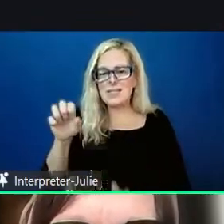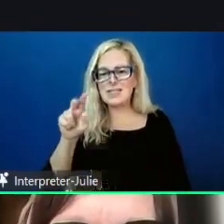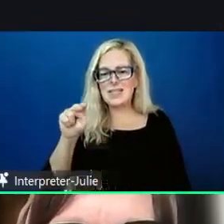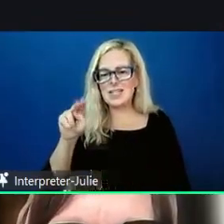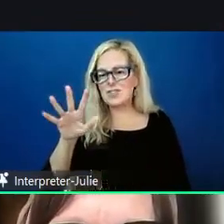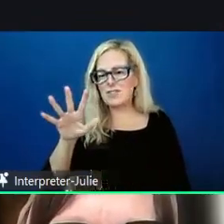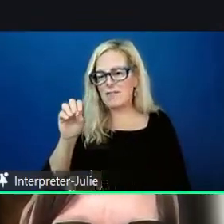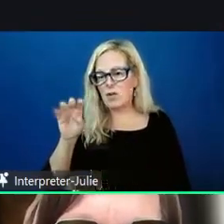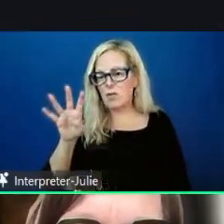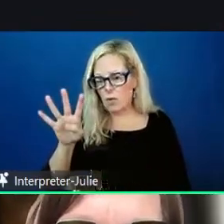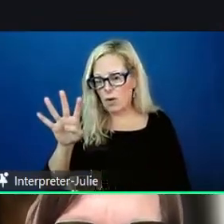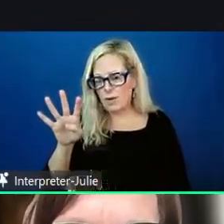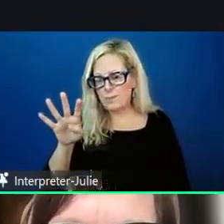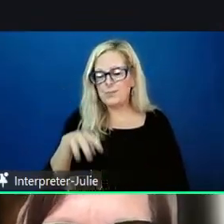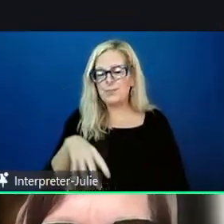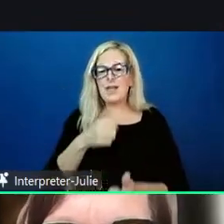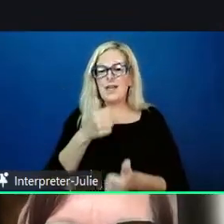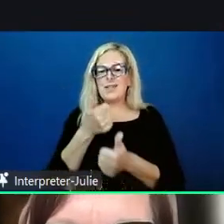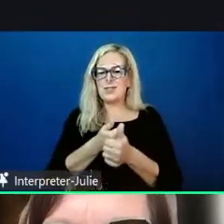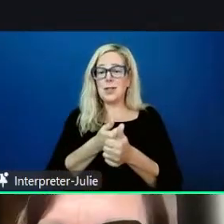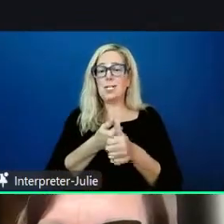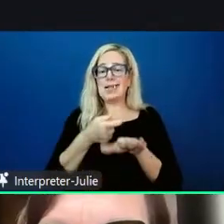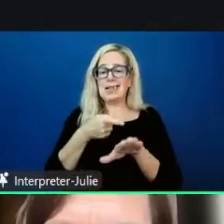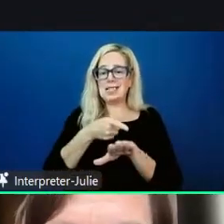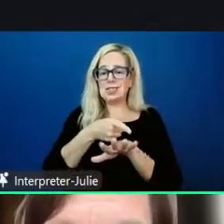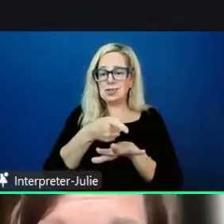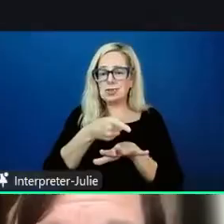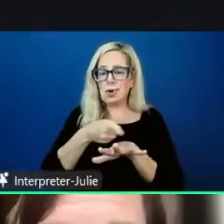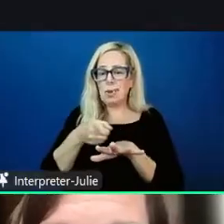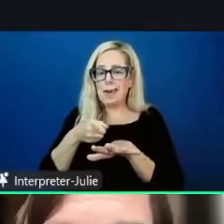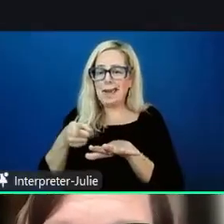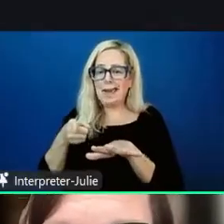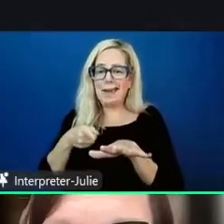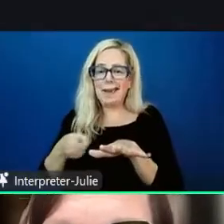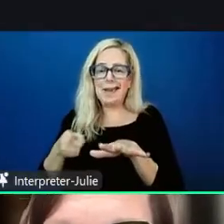And then each domain addressed intersectionality like race, ethnicity, language,